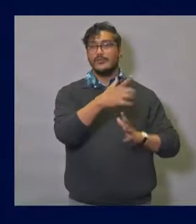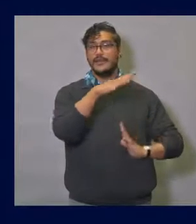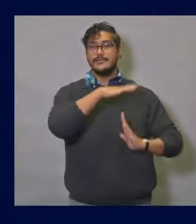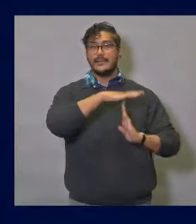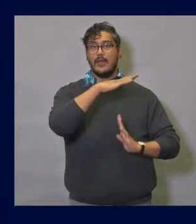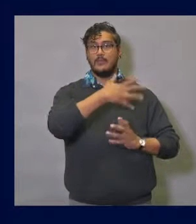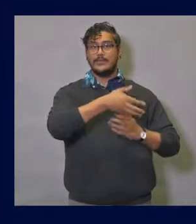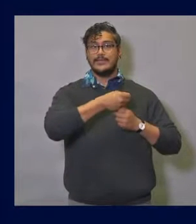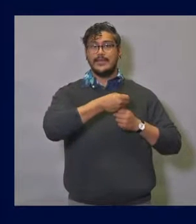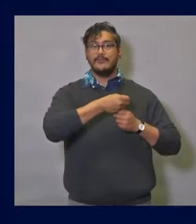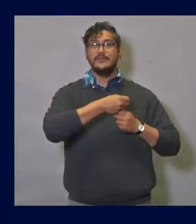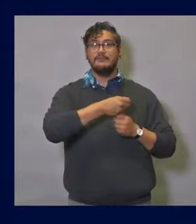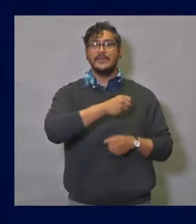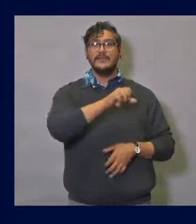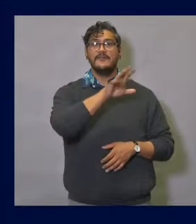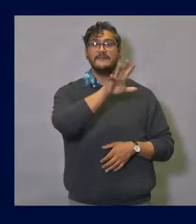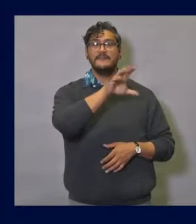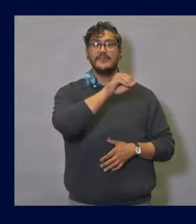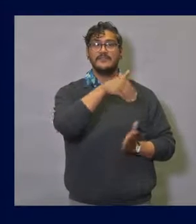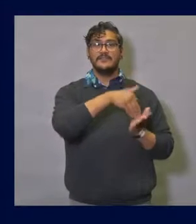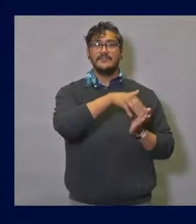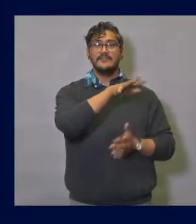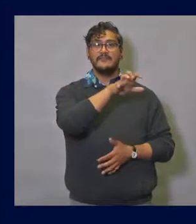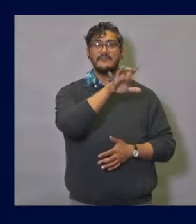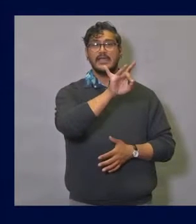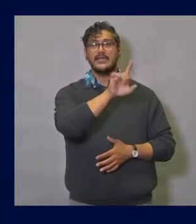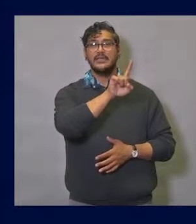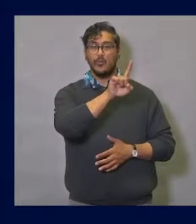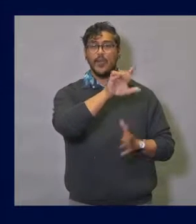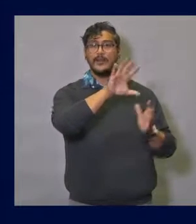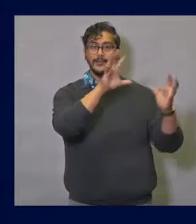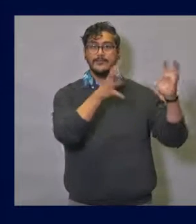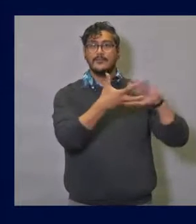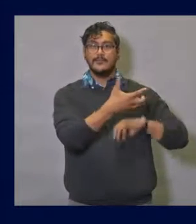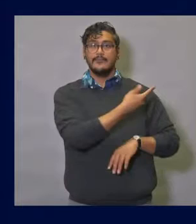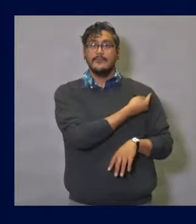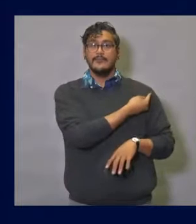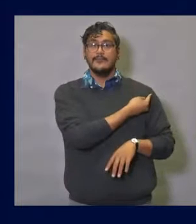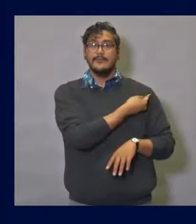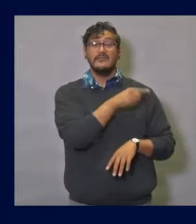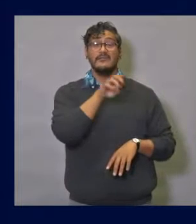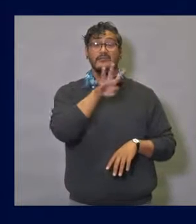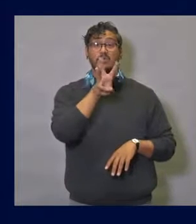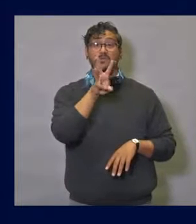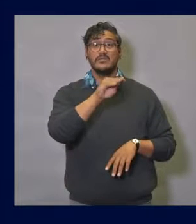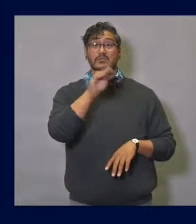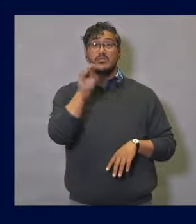FOOT AND AGRICULTURE WORKERS